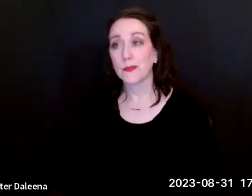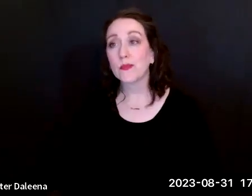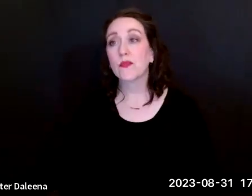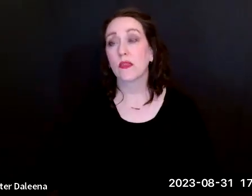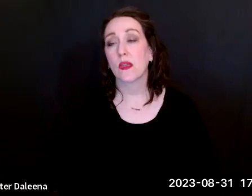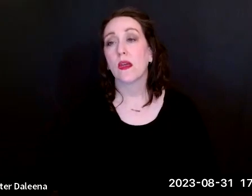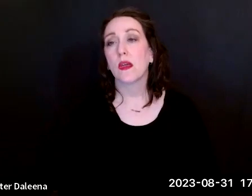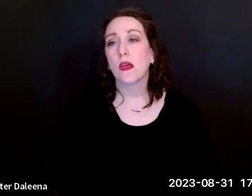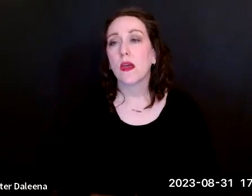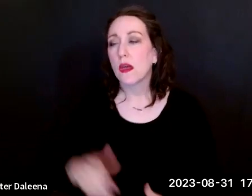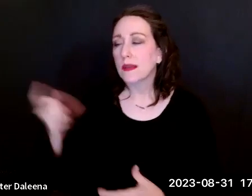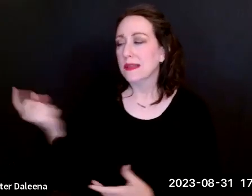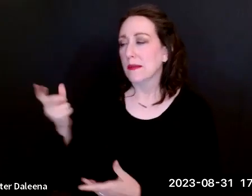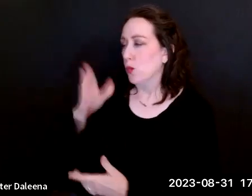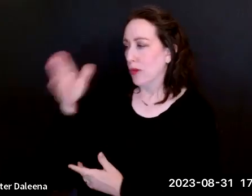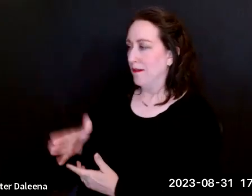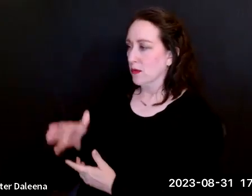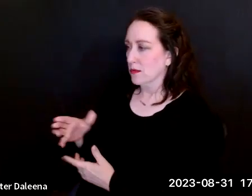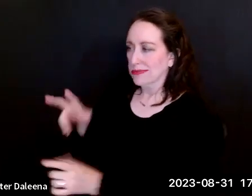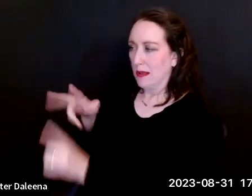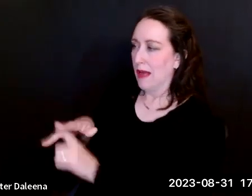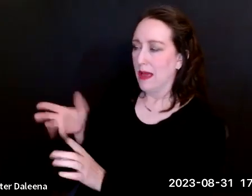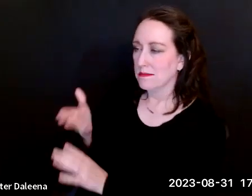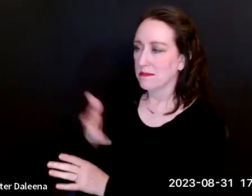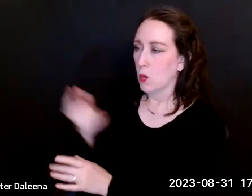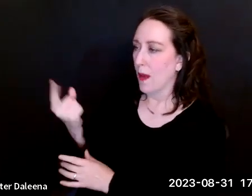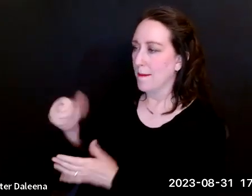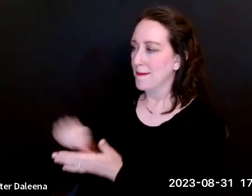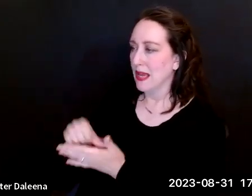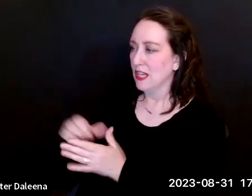and it's it's something you were never really able to apply for it was a one-page sheet that said I